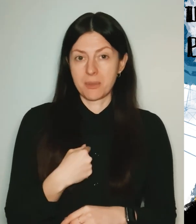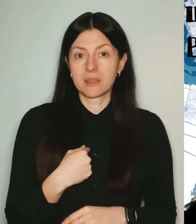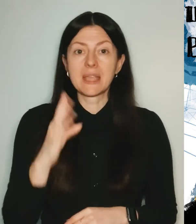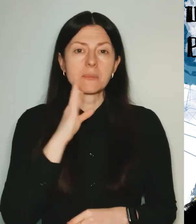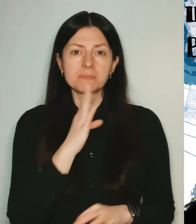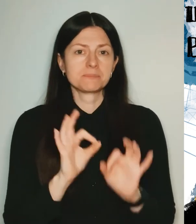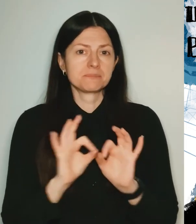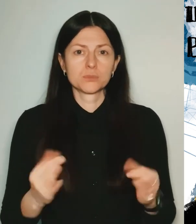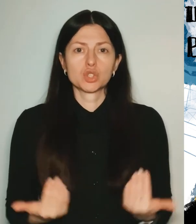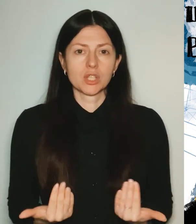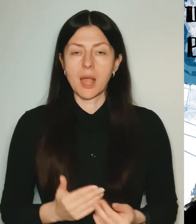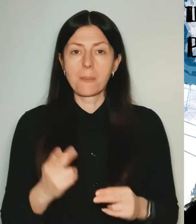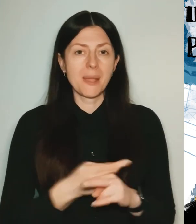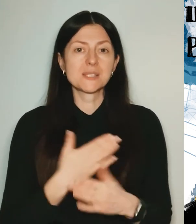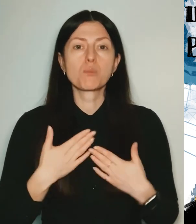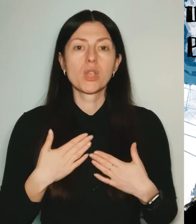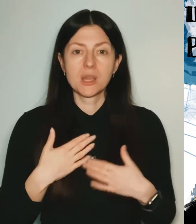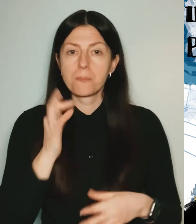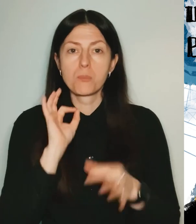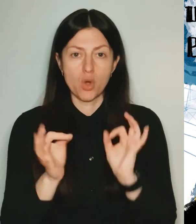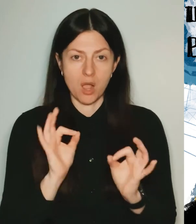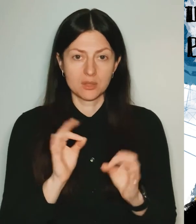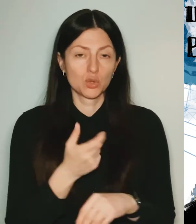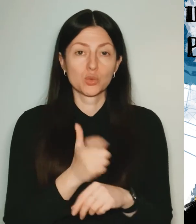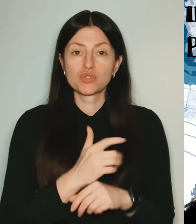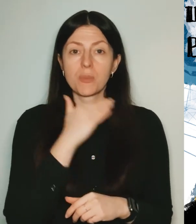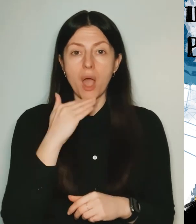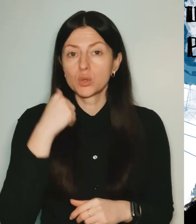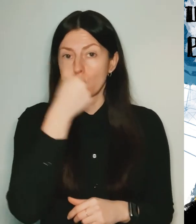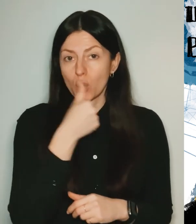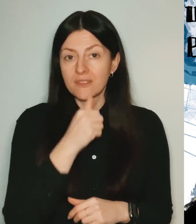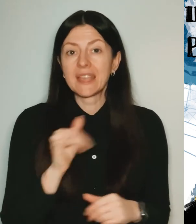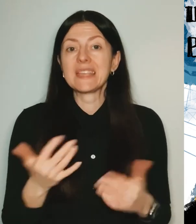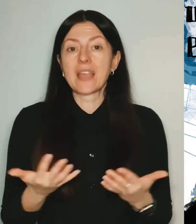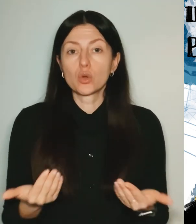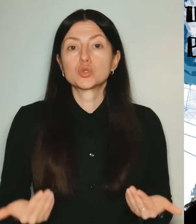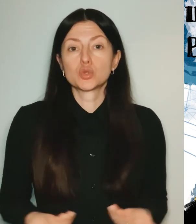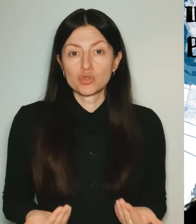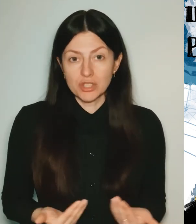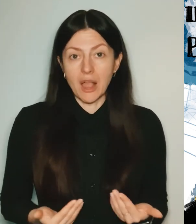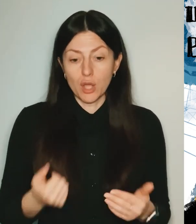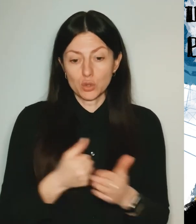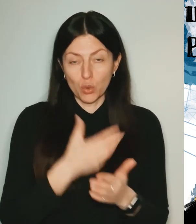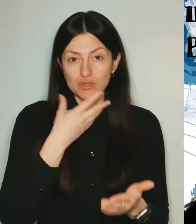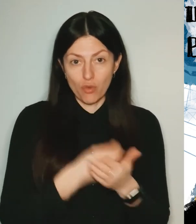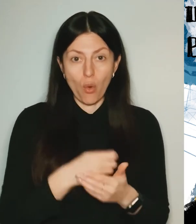and that she lived well without my advice for many years and did a great job living up to the age she’s currently at.